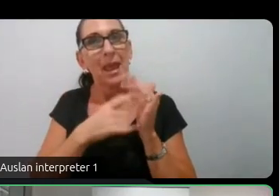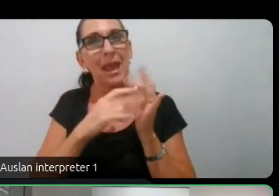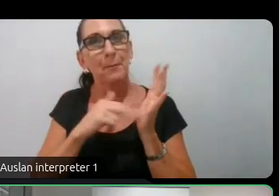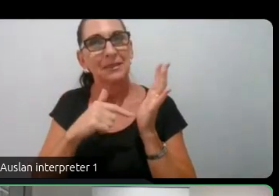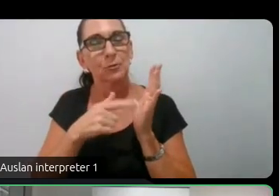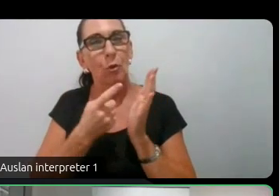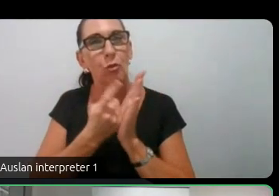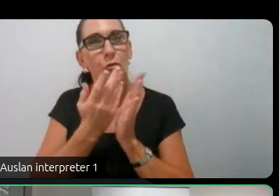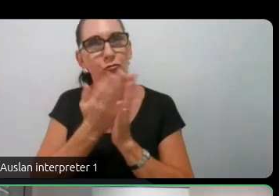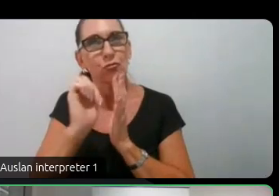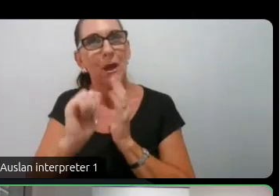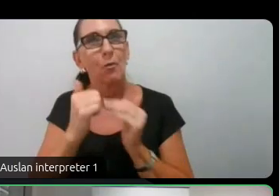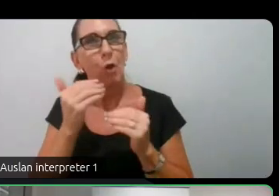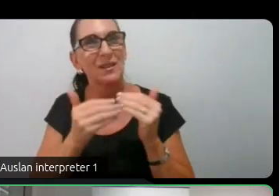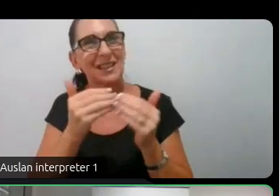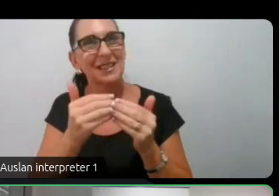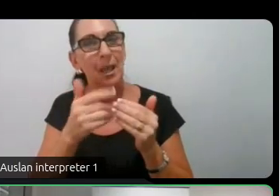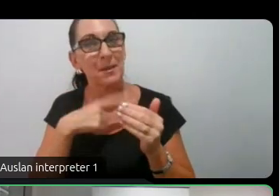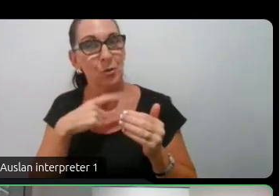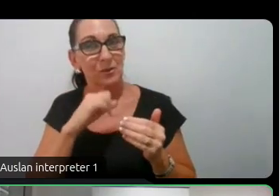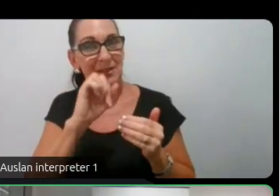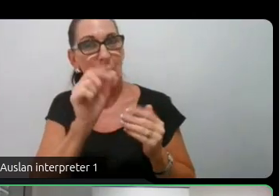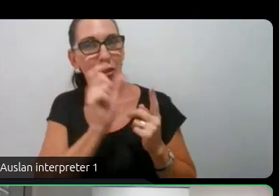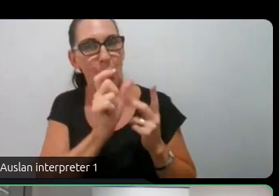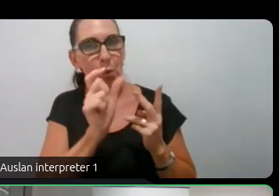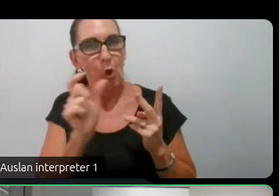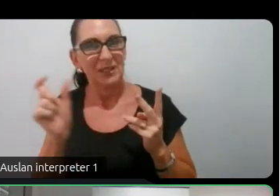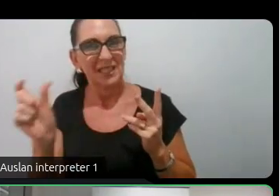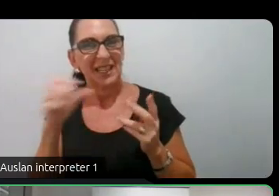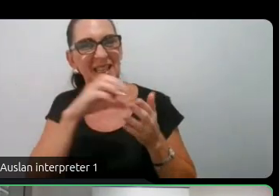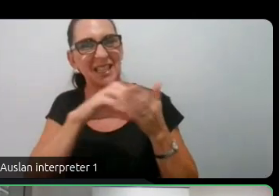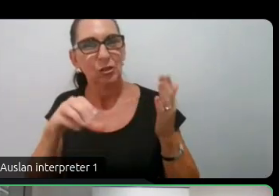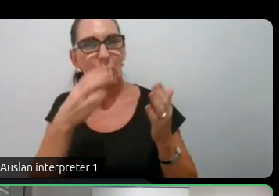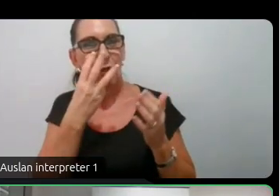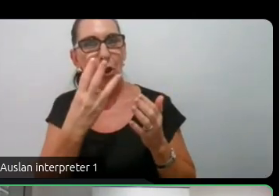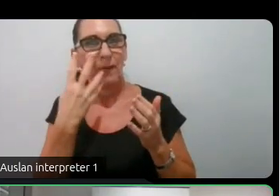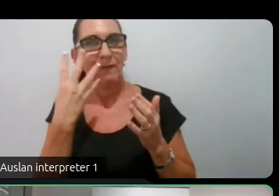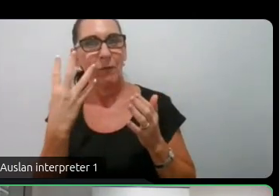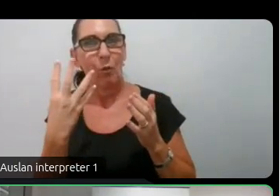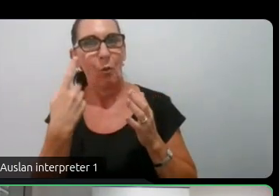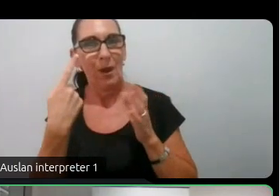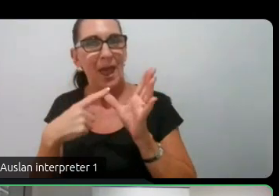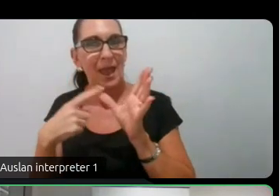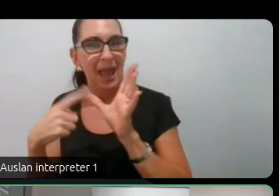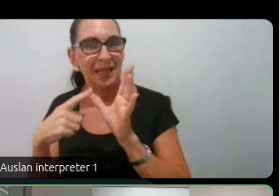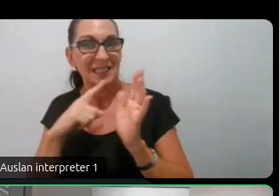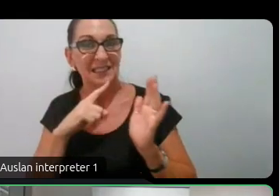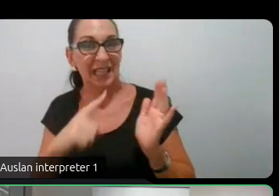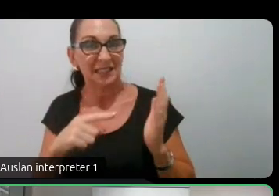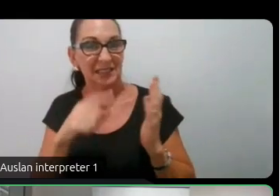the wording of this requirement in that section 341A very clearly says either